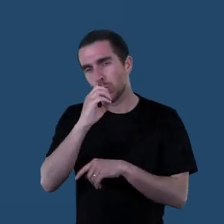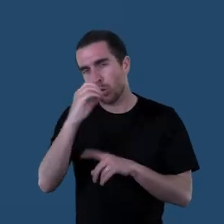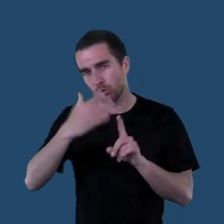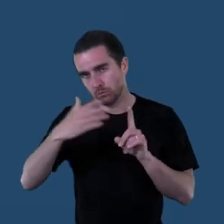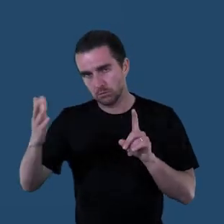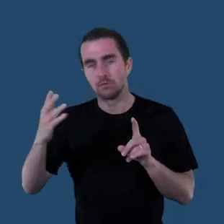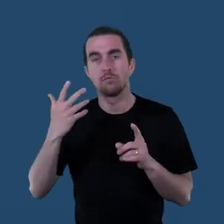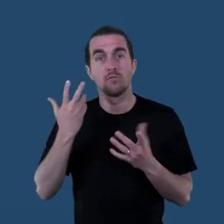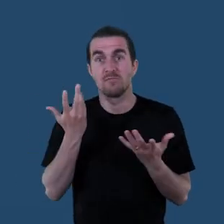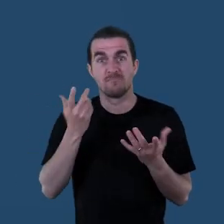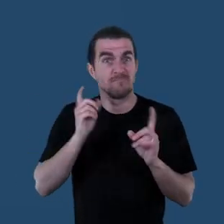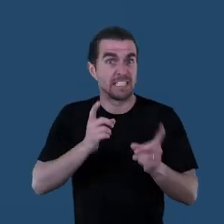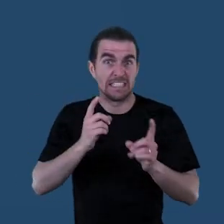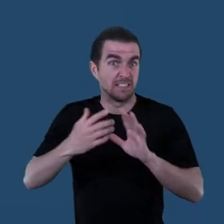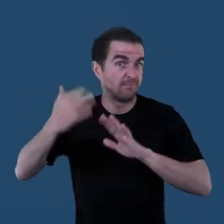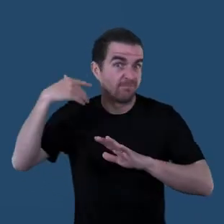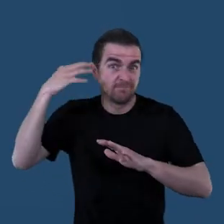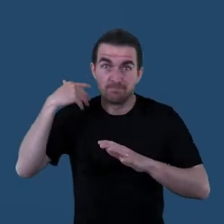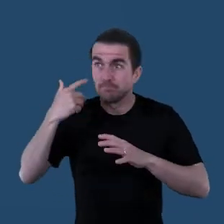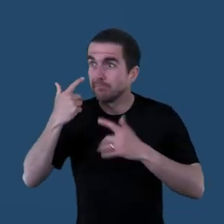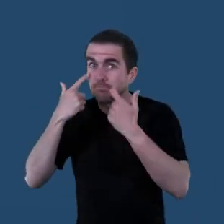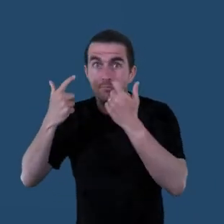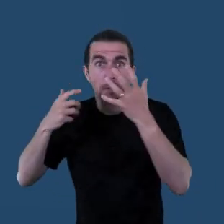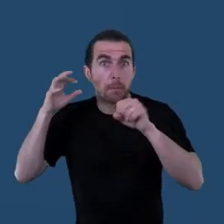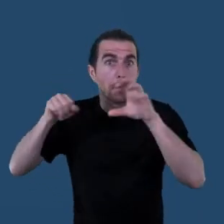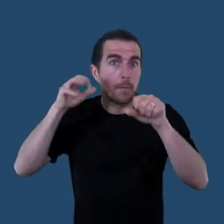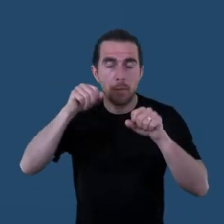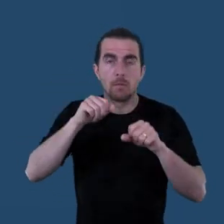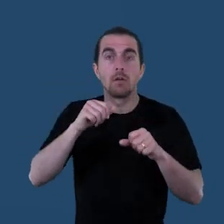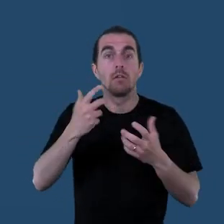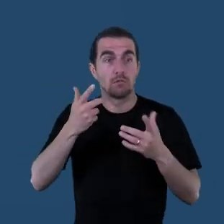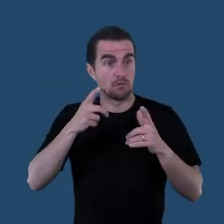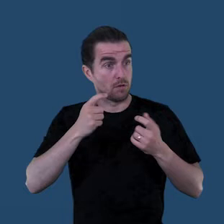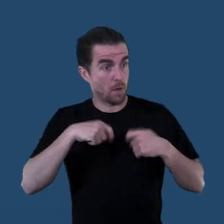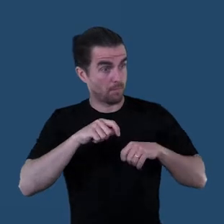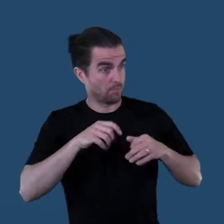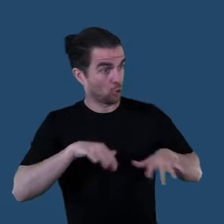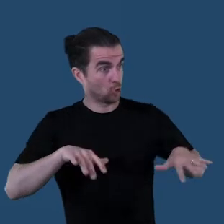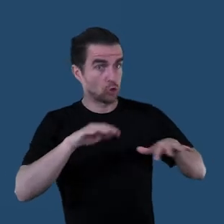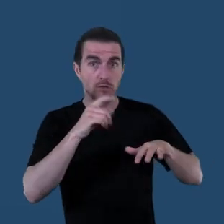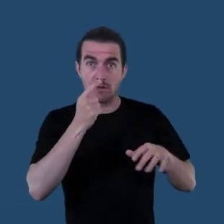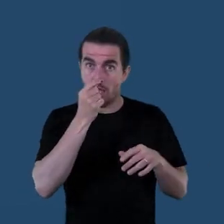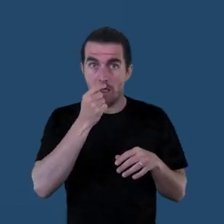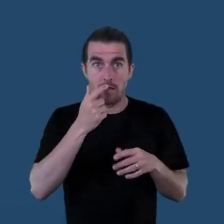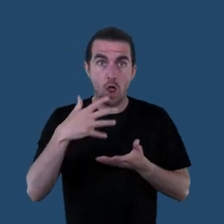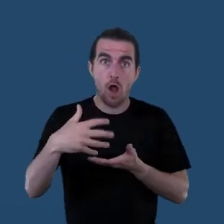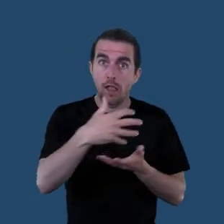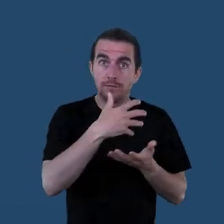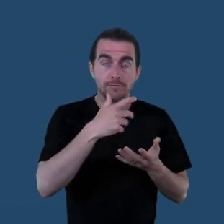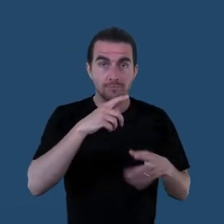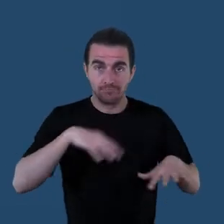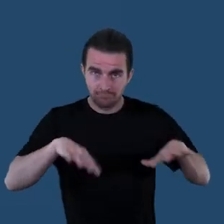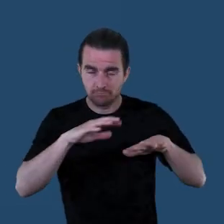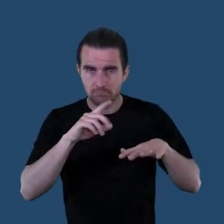We can't make apologies for it. The collections exist. They were very much of their time,